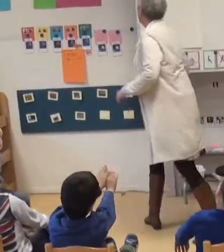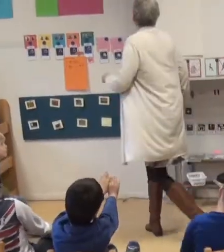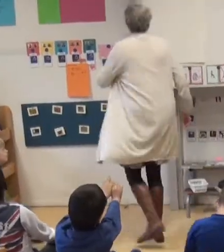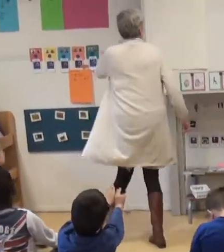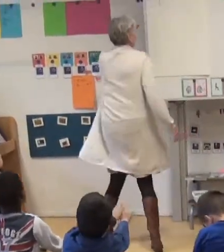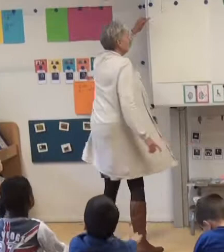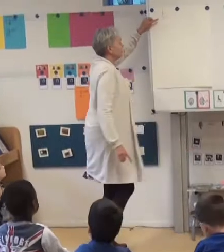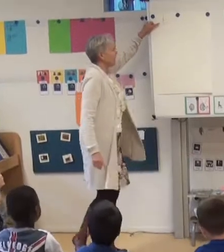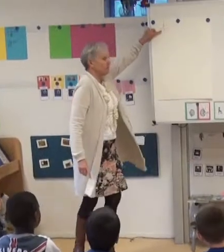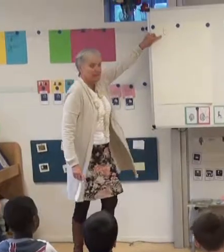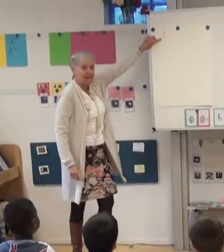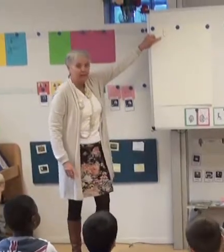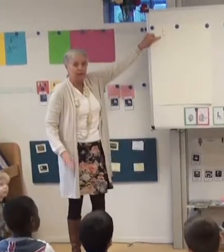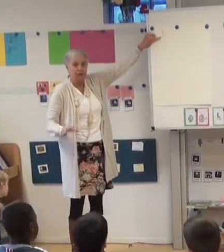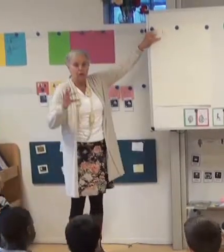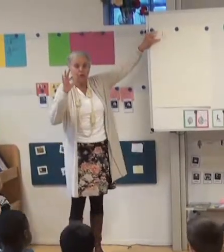Which new letter will we learn today?